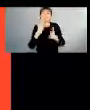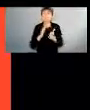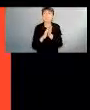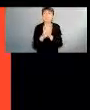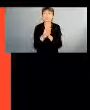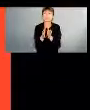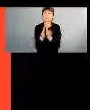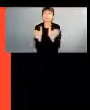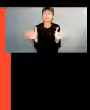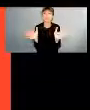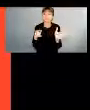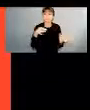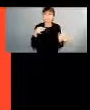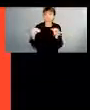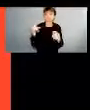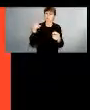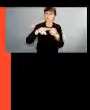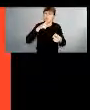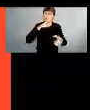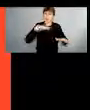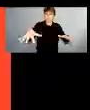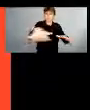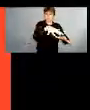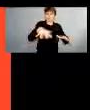describe the communities that the work is intended for.